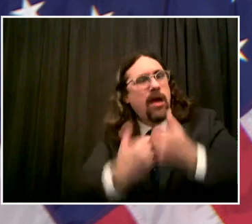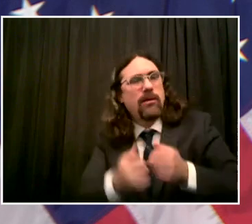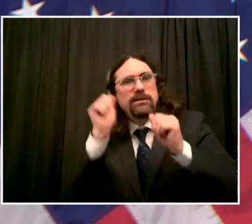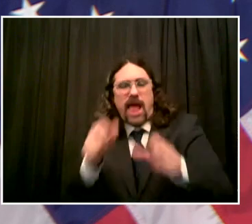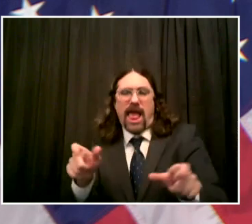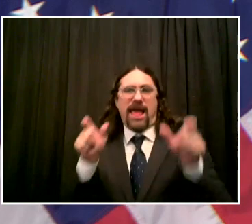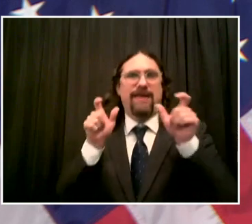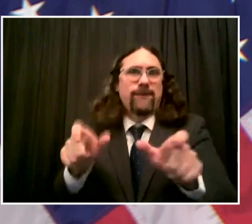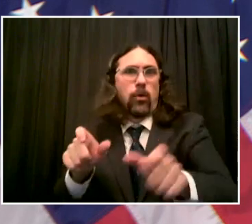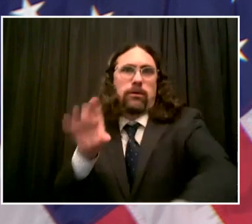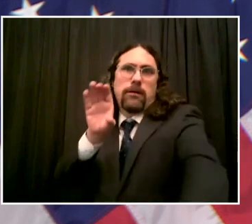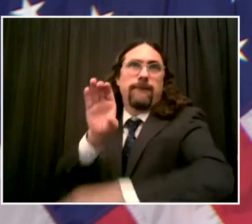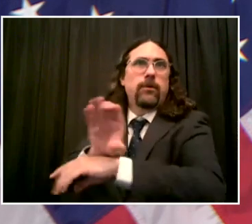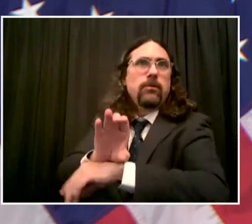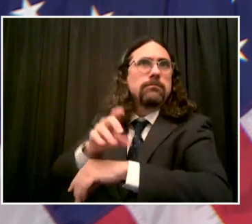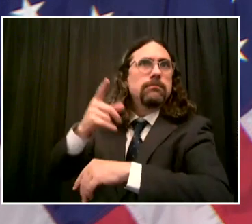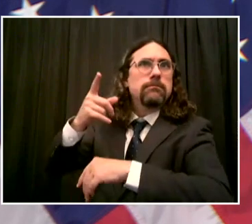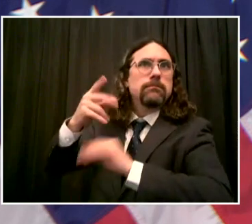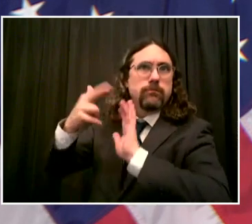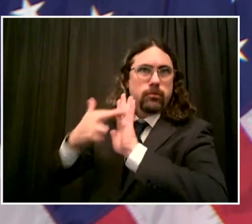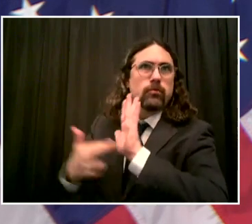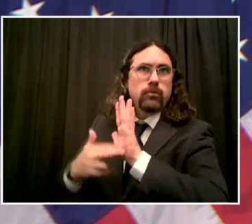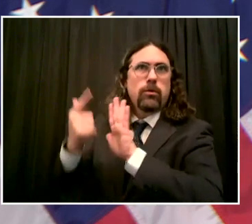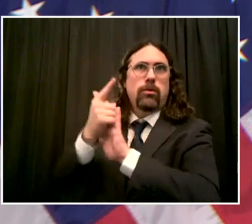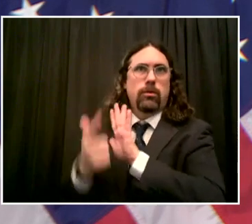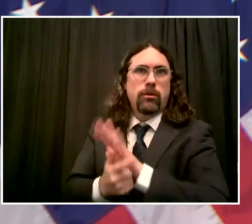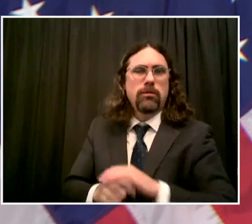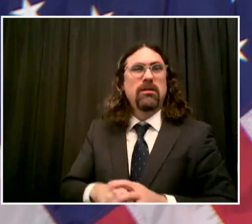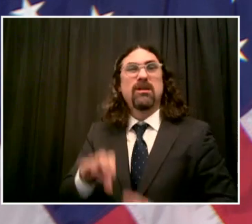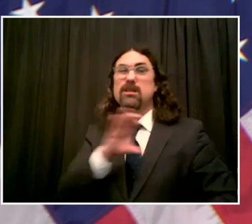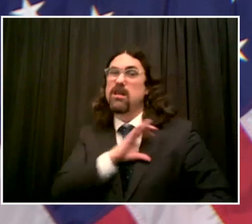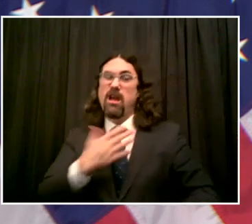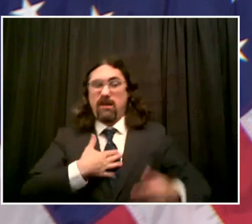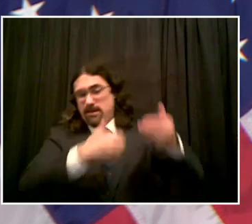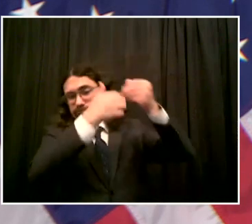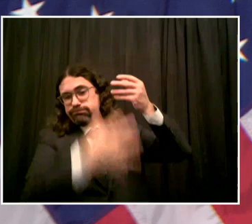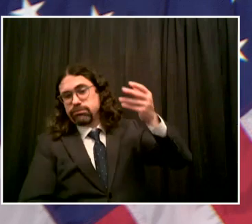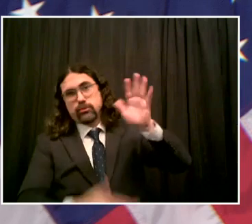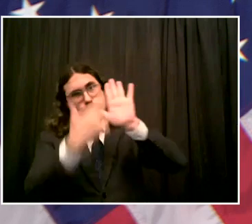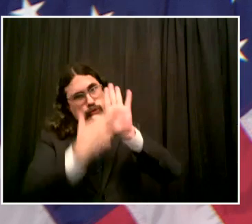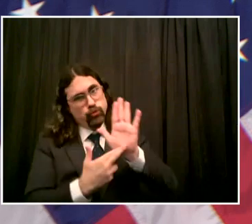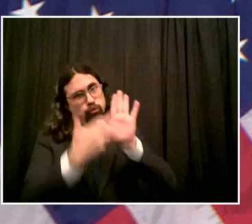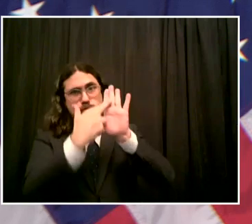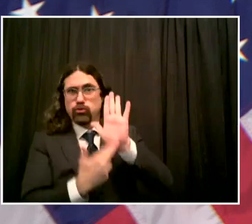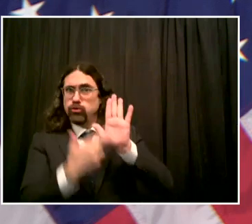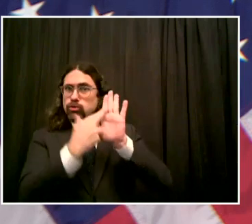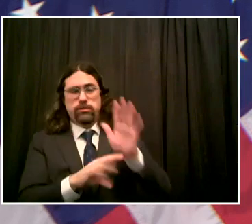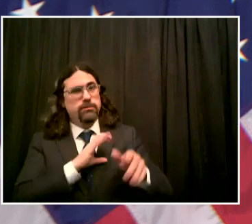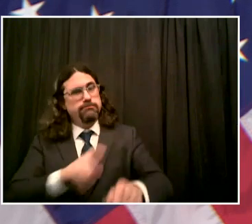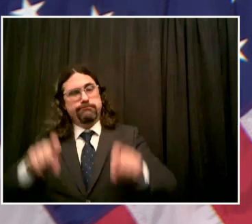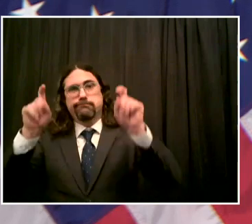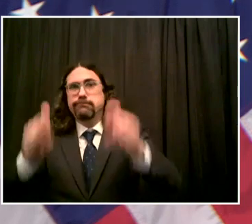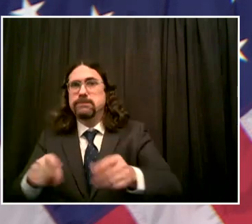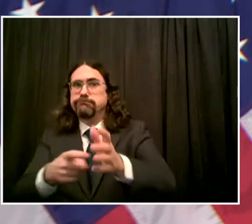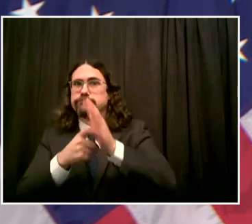WE DON'T WANT FORCE WITH A